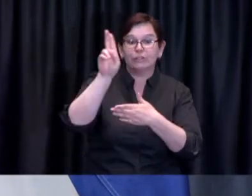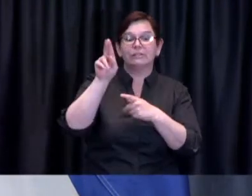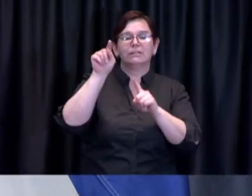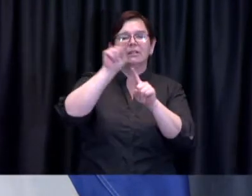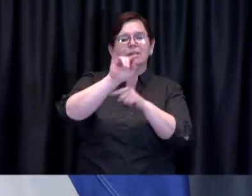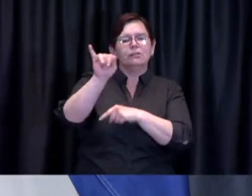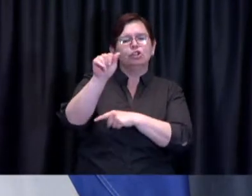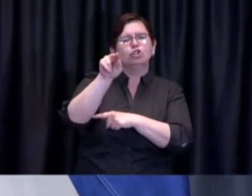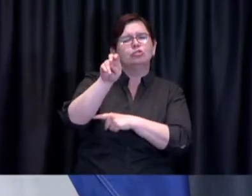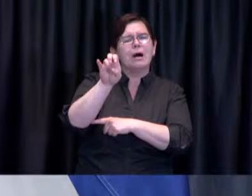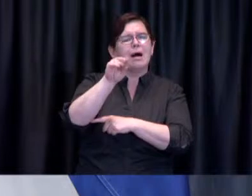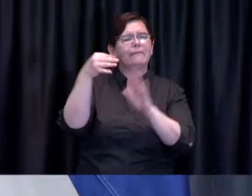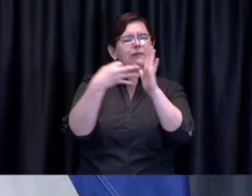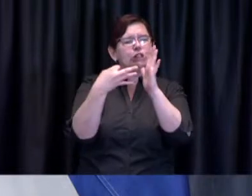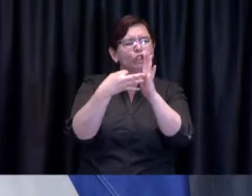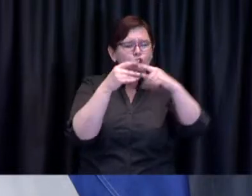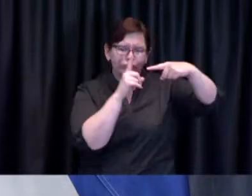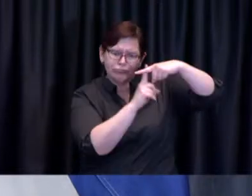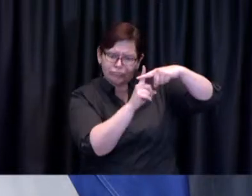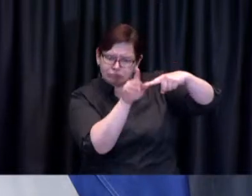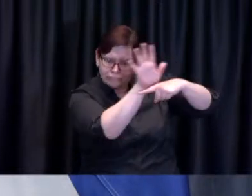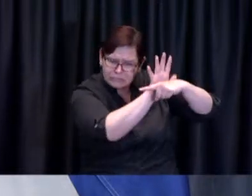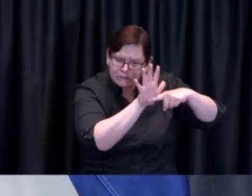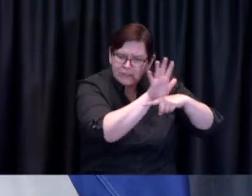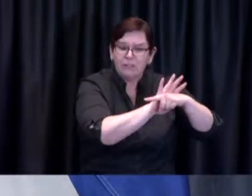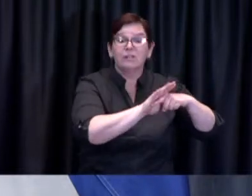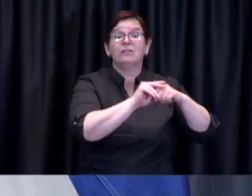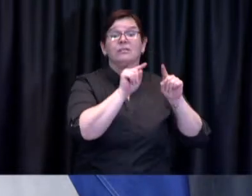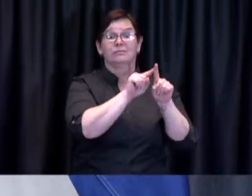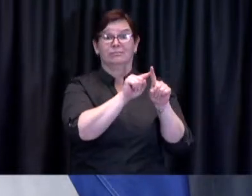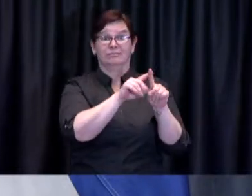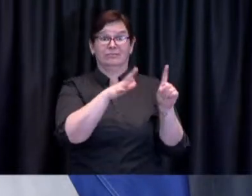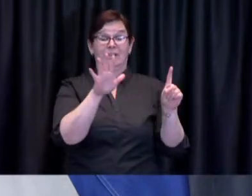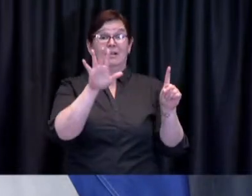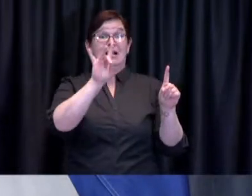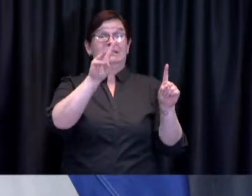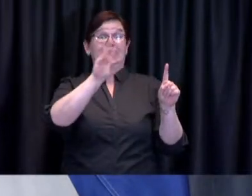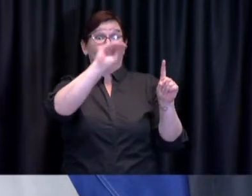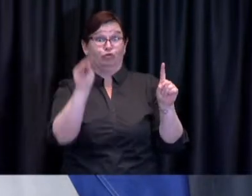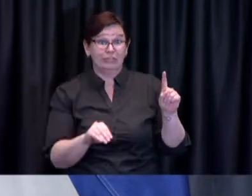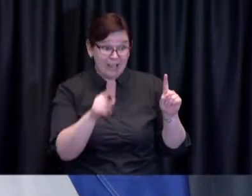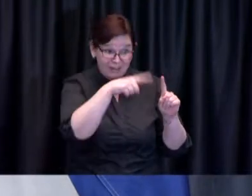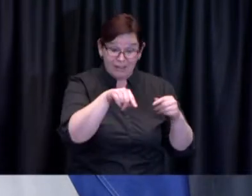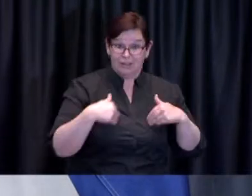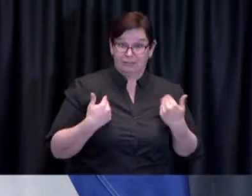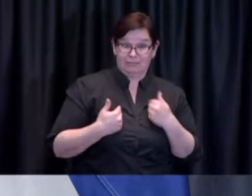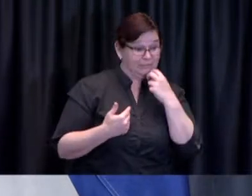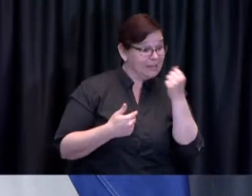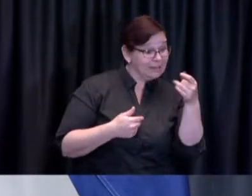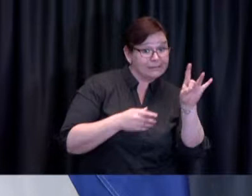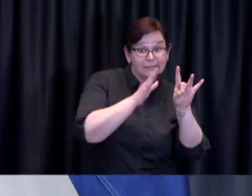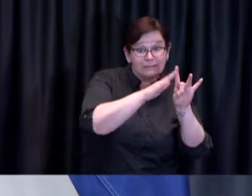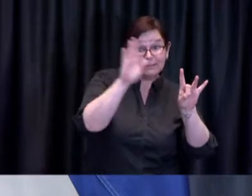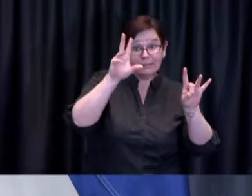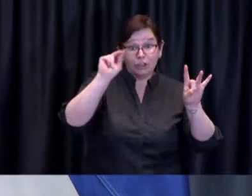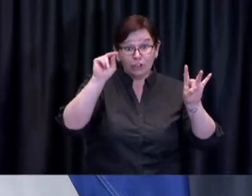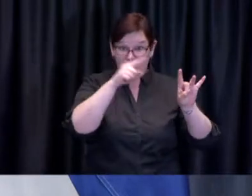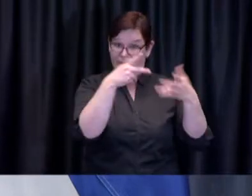88.6 of those aged 18 to 24 have initiated vaccination higher than any other age group